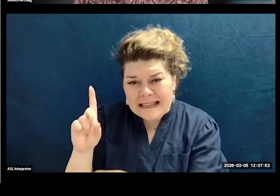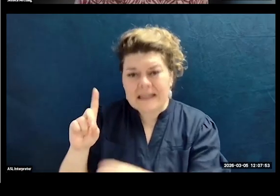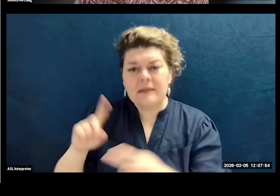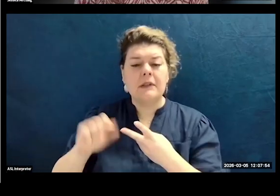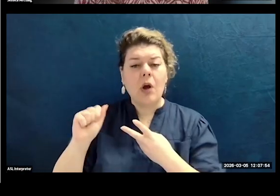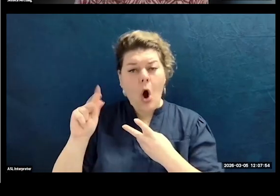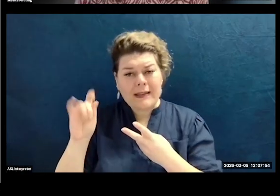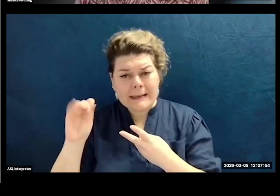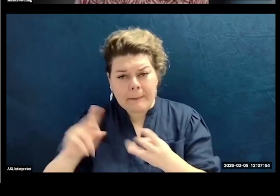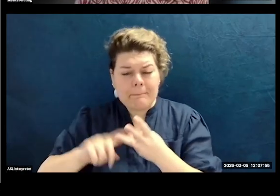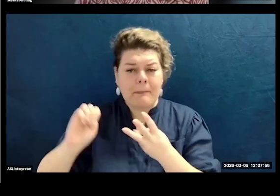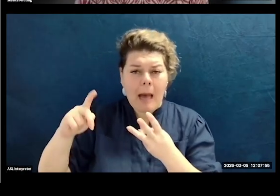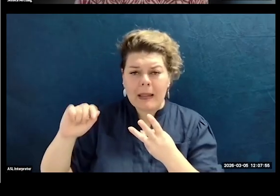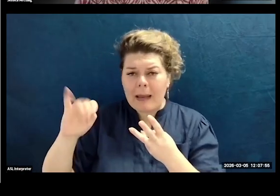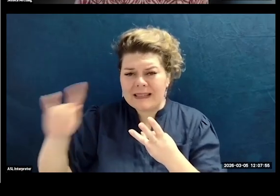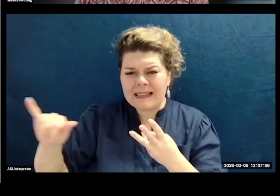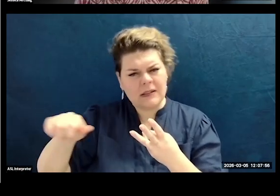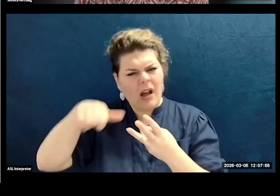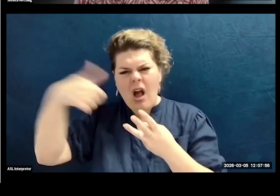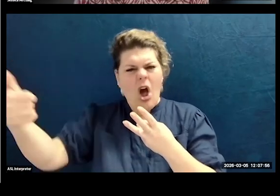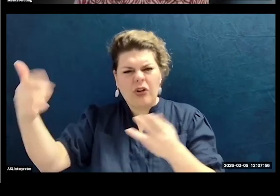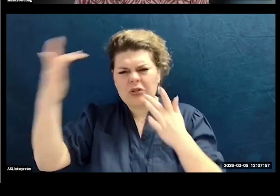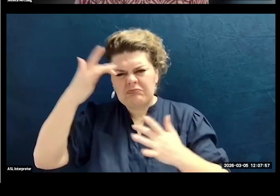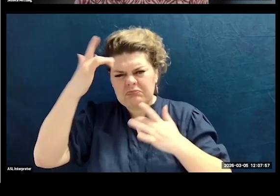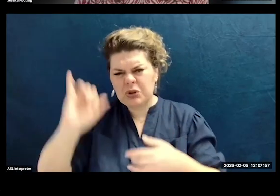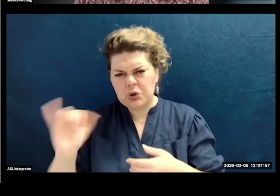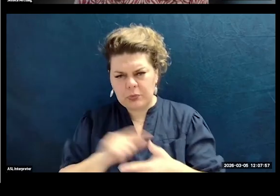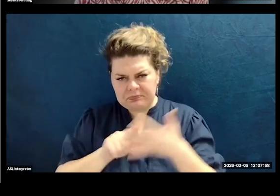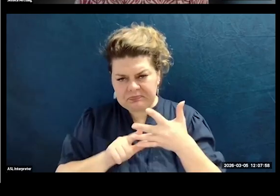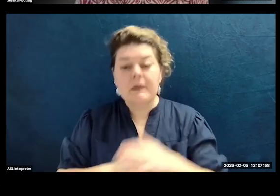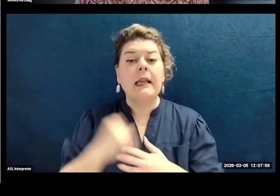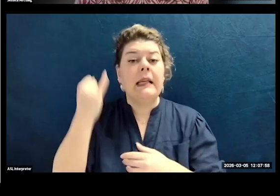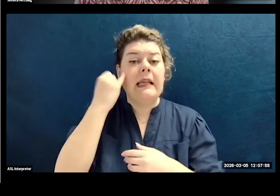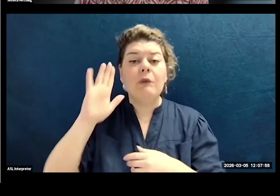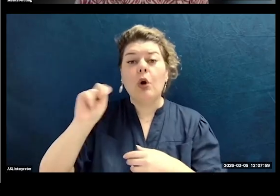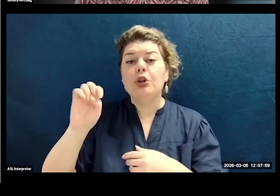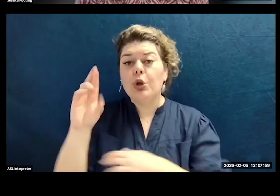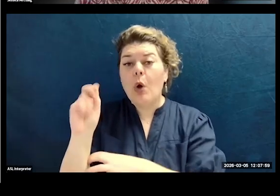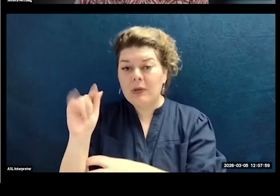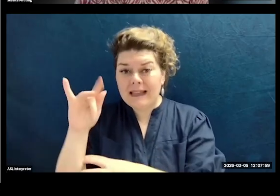and epilepsy, among other diagnoses. Having a neurotype that struggles with current norms